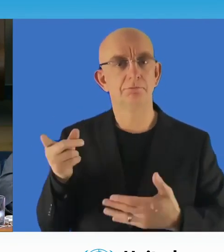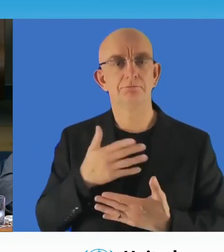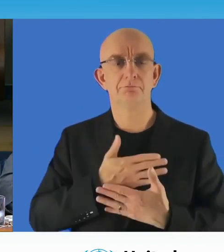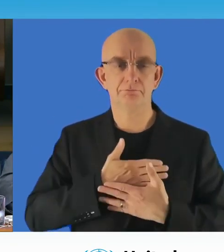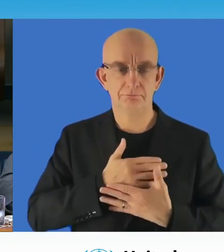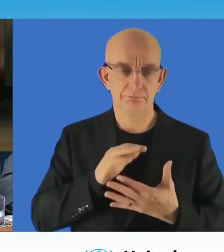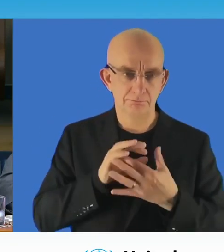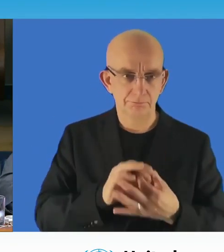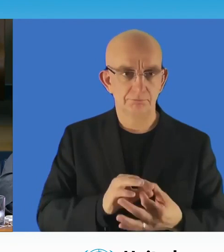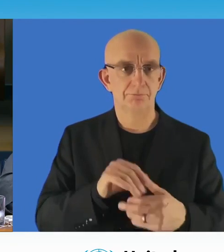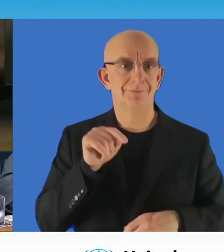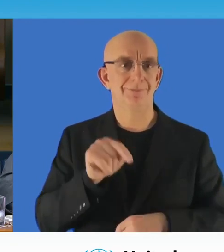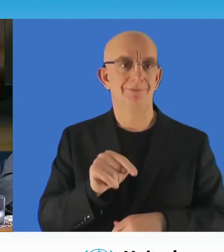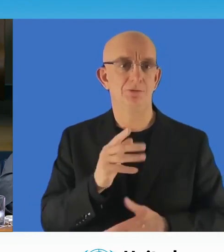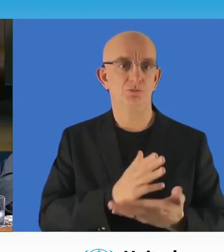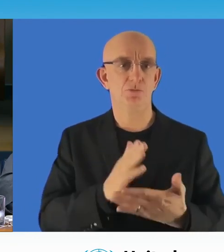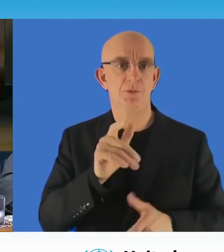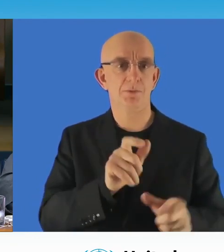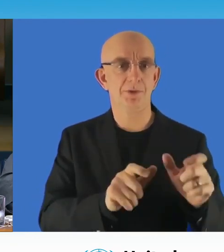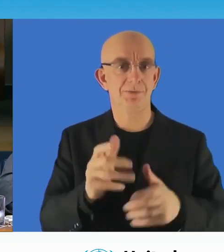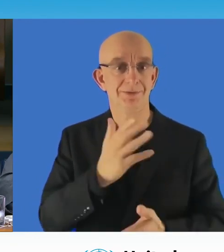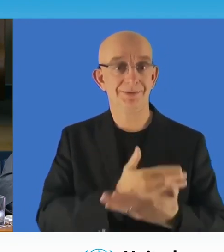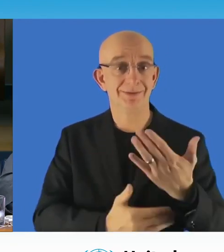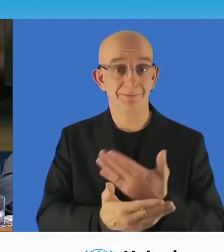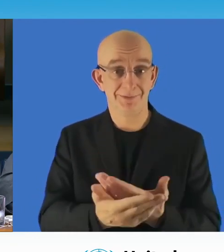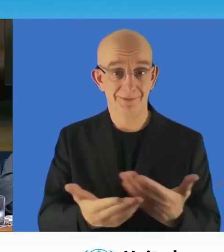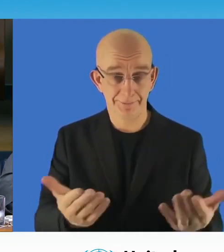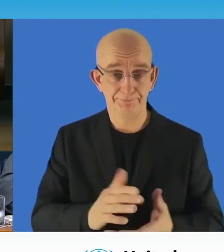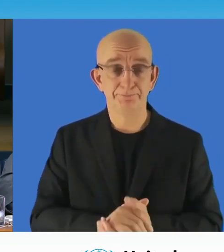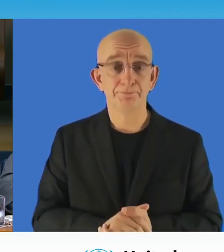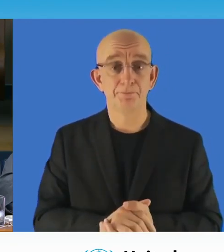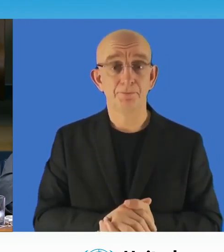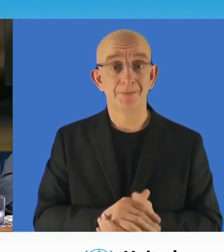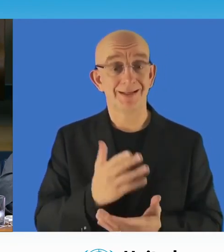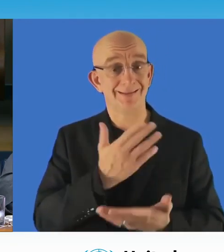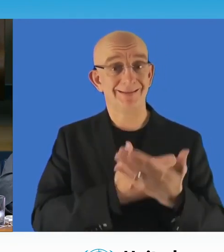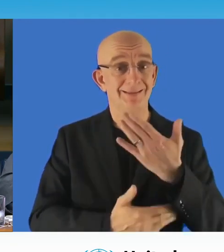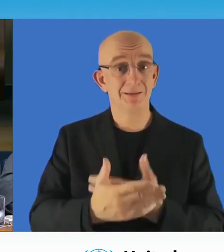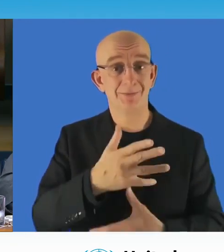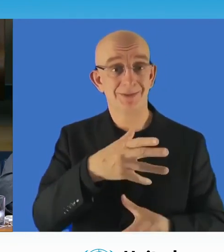is integral to the io's Constitution and mandate as it embodies our commitment to promoting social